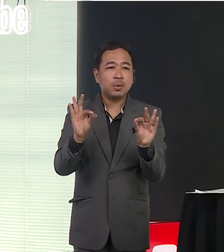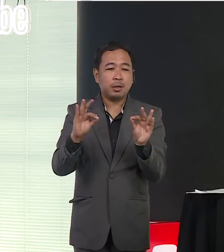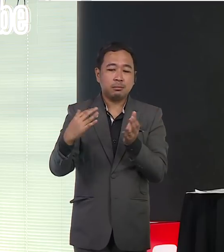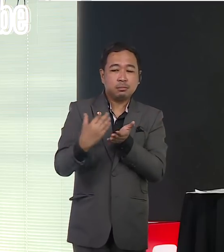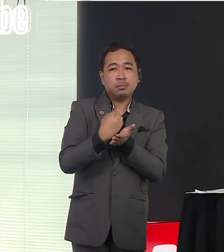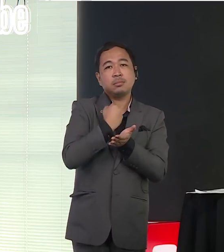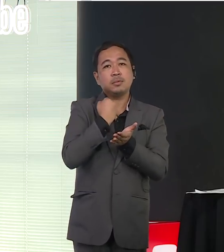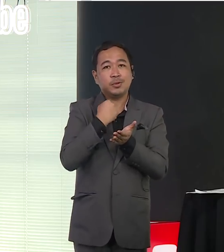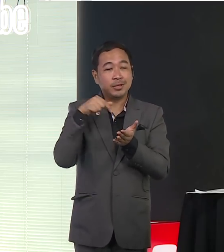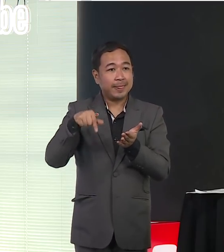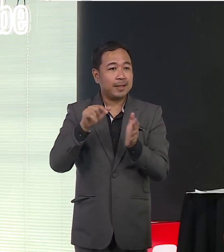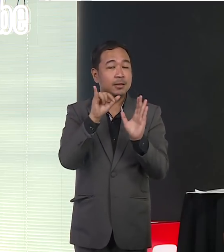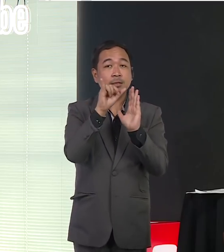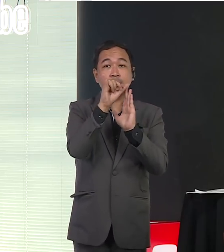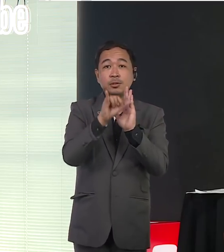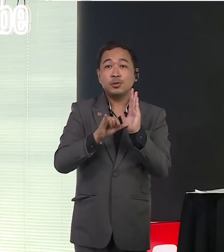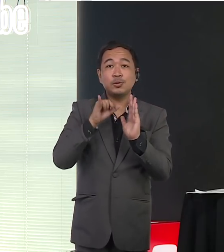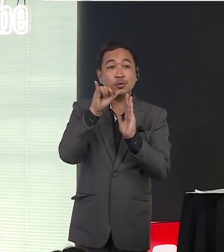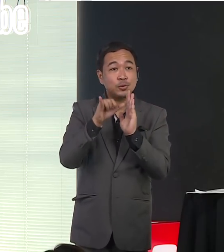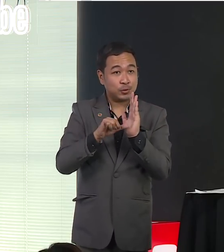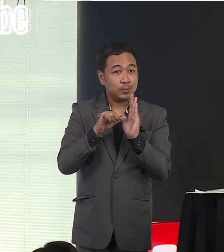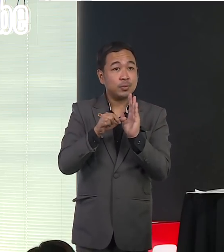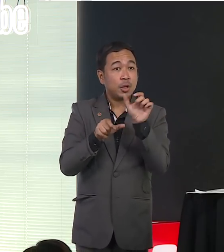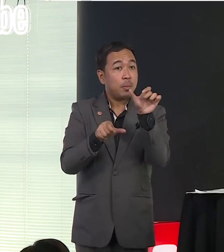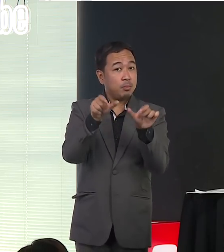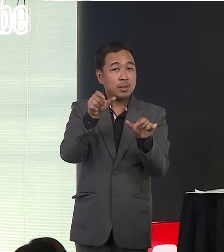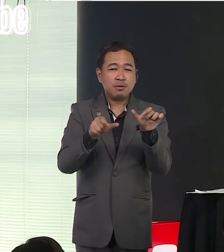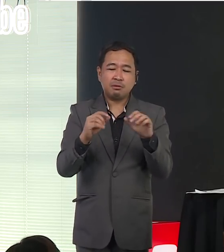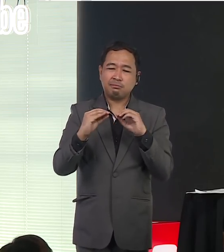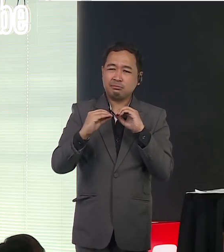lives easier and more happy and as I mentioned, embracing people who really want to do something.